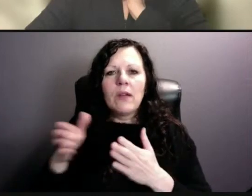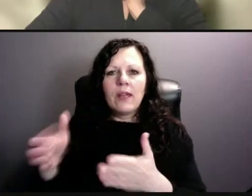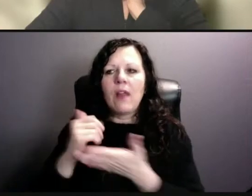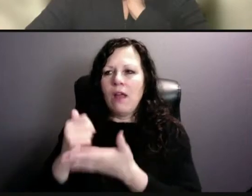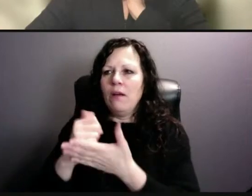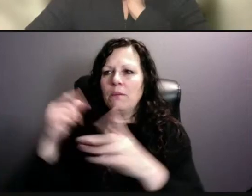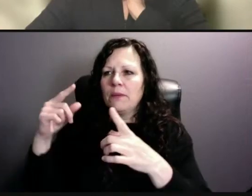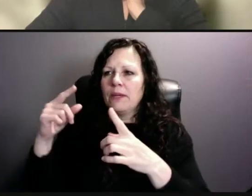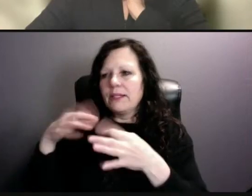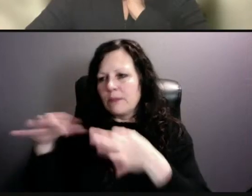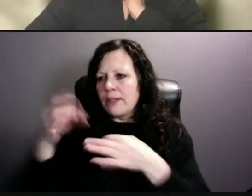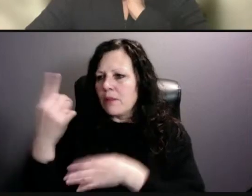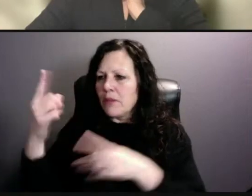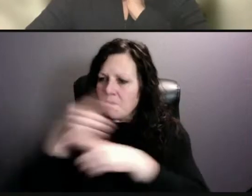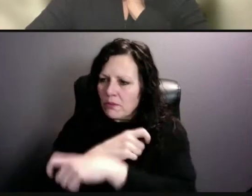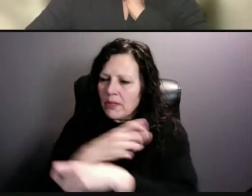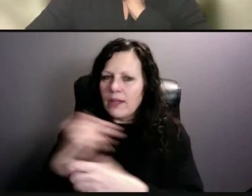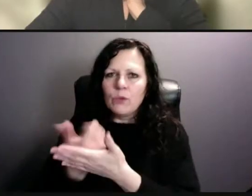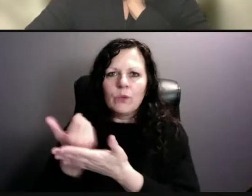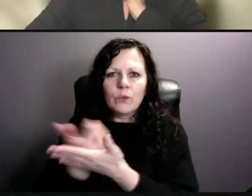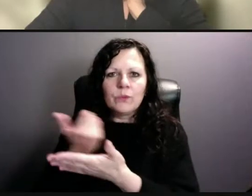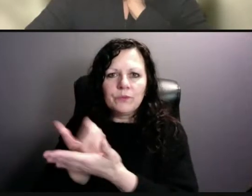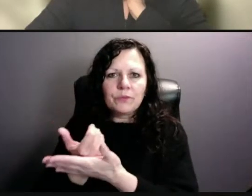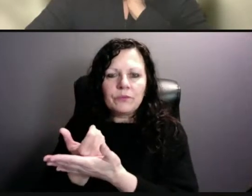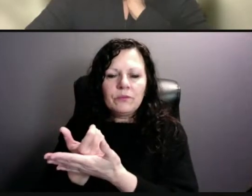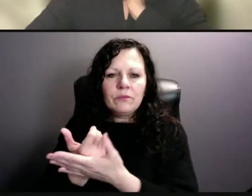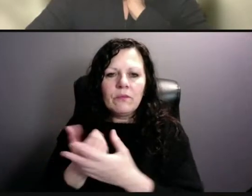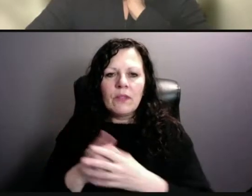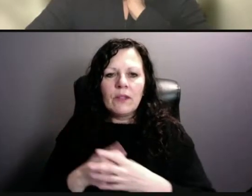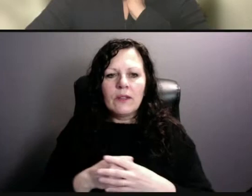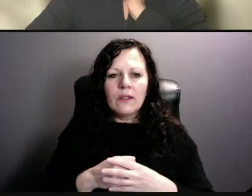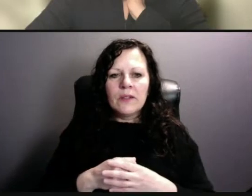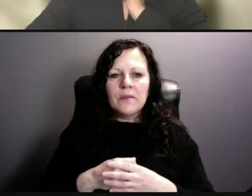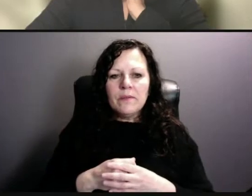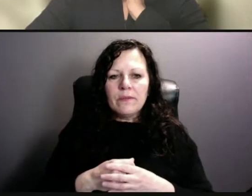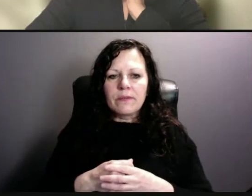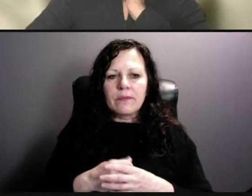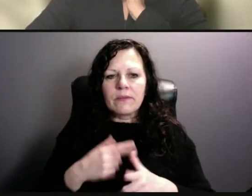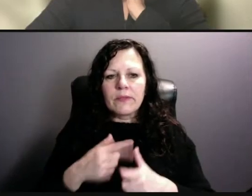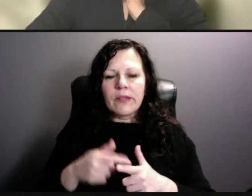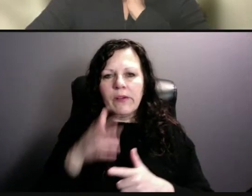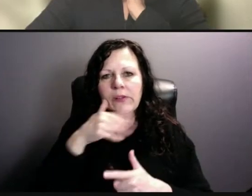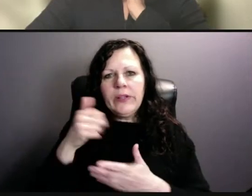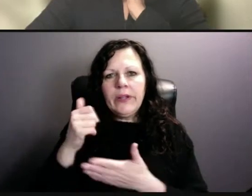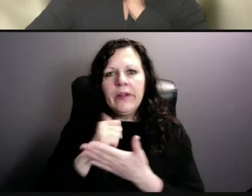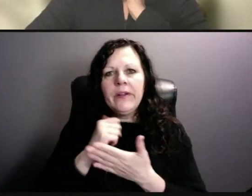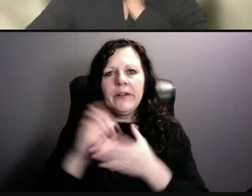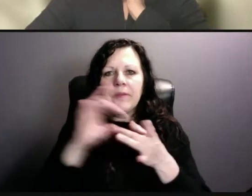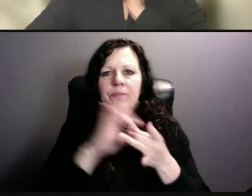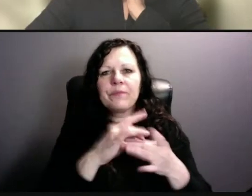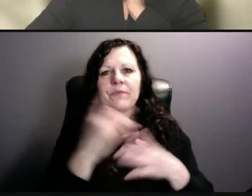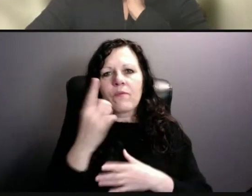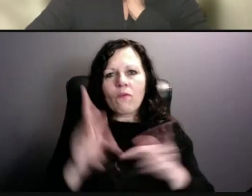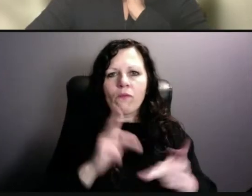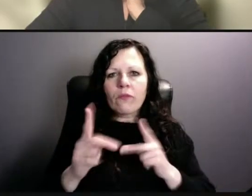FOR PUBLIC SAFETY I THINK IS A